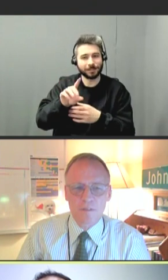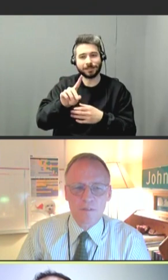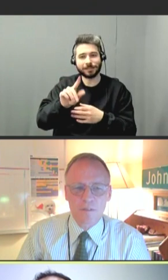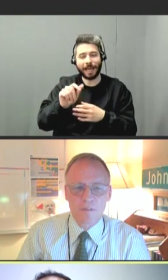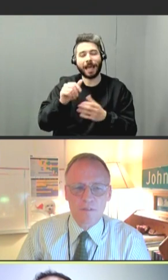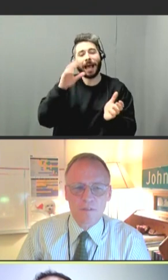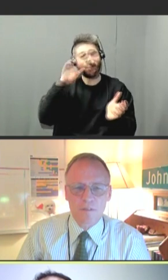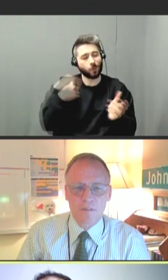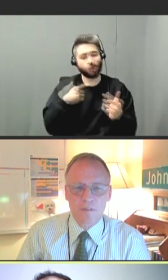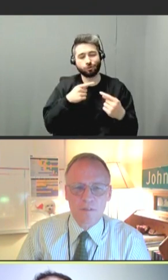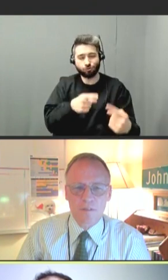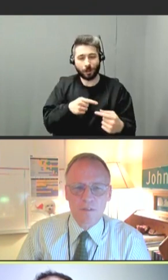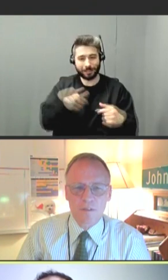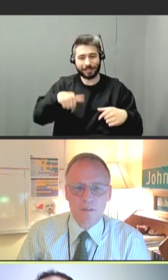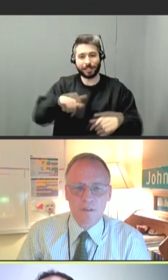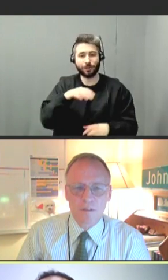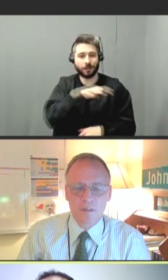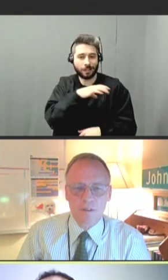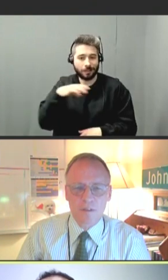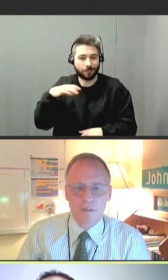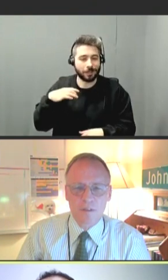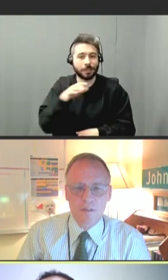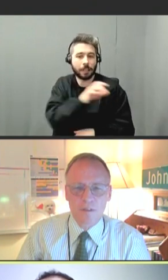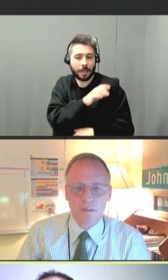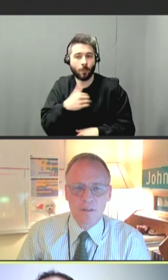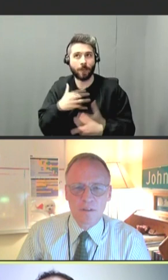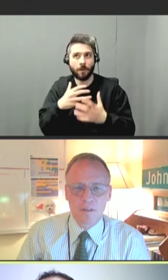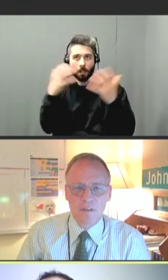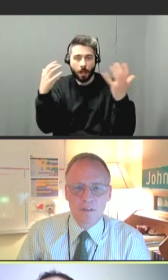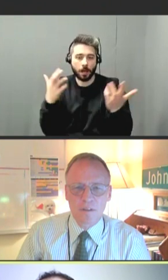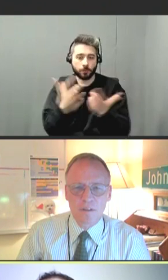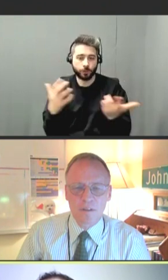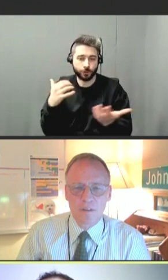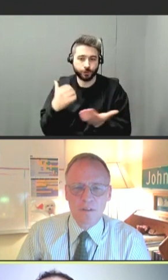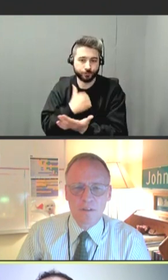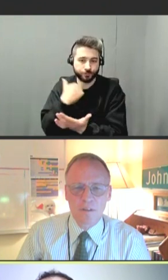with this here at the Cleveland Clinic, and we have a lot of resources at our disposal,